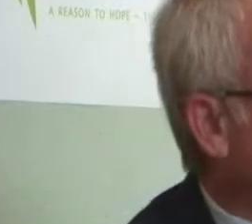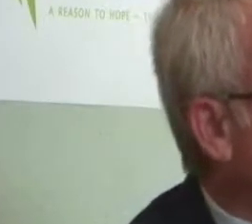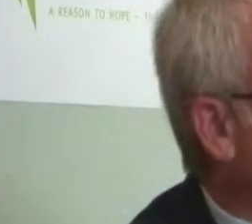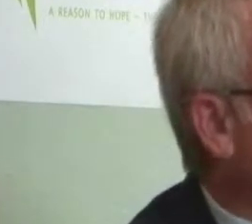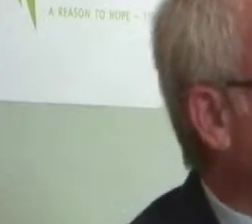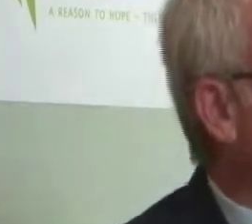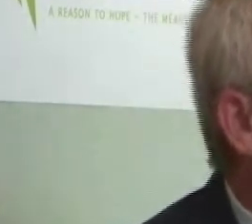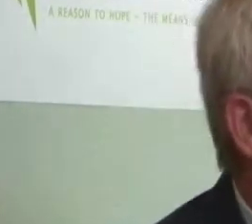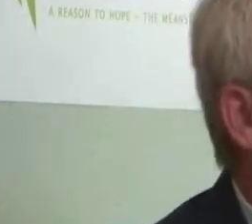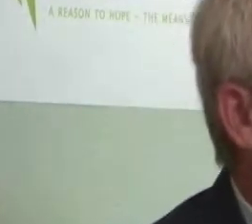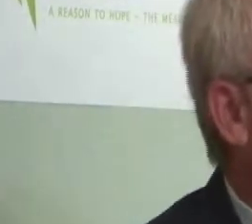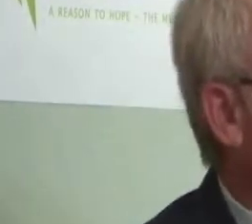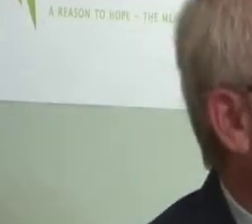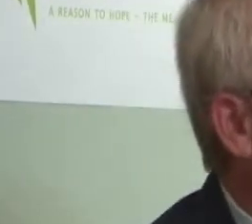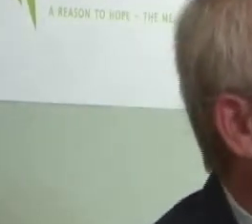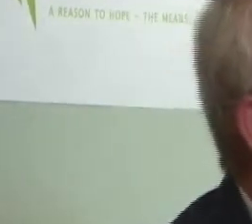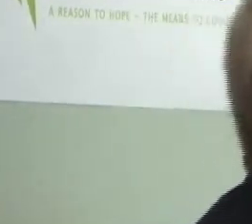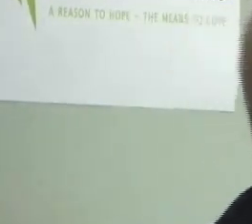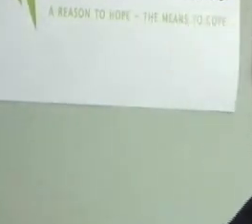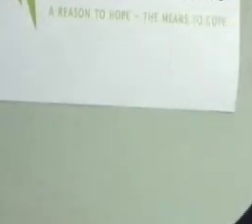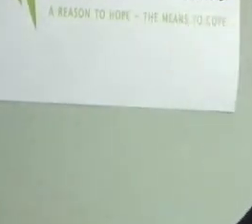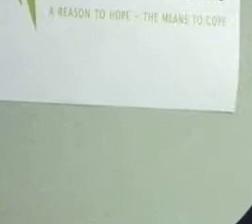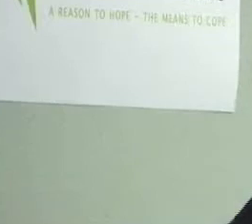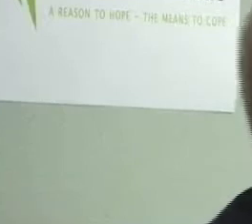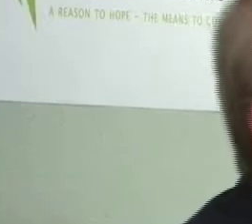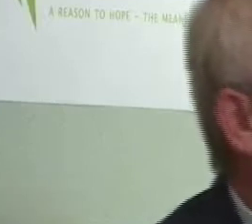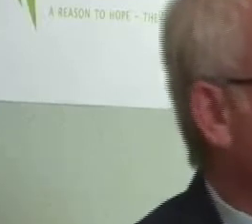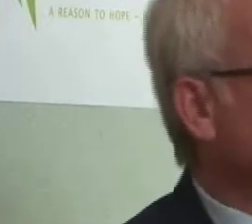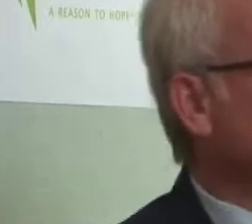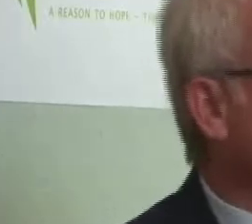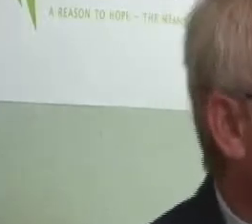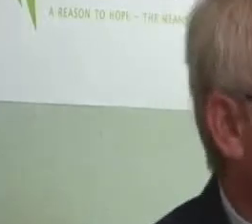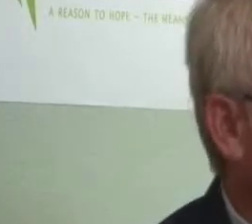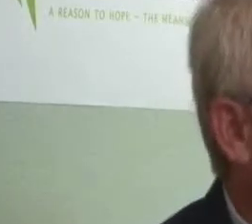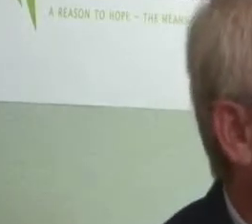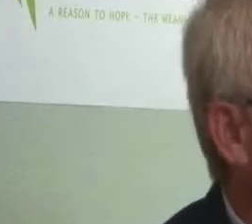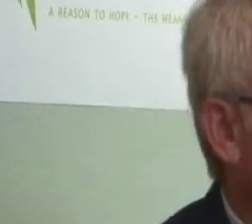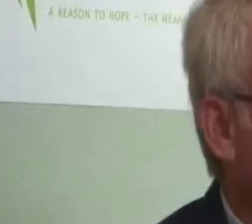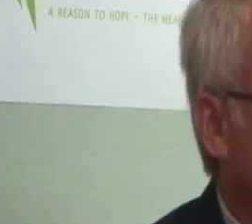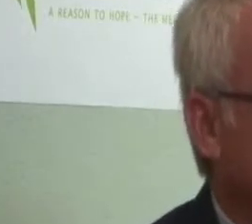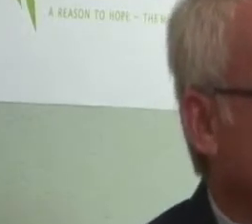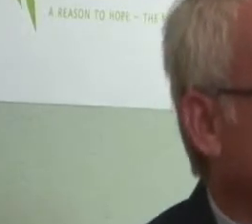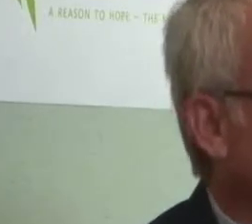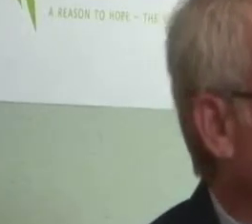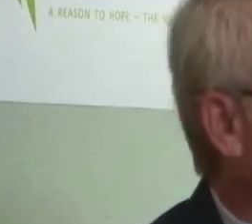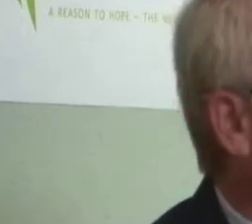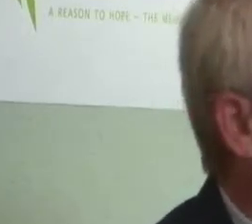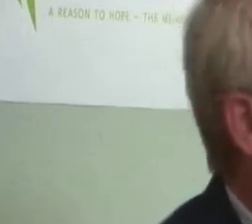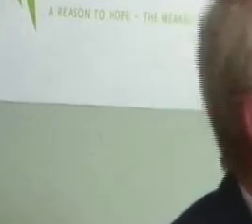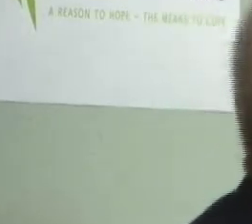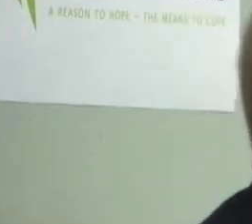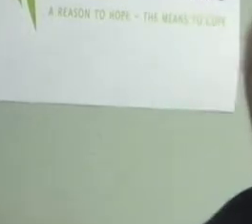have put their corporate taxes where they are needed. So they're making choices, which is not to keep money for people in need;